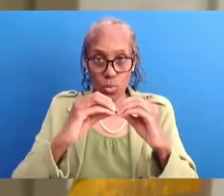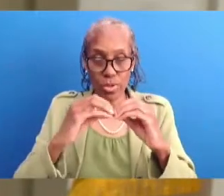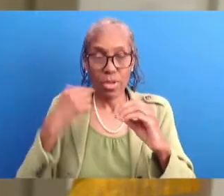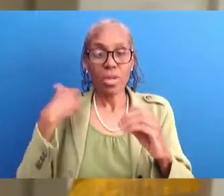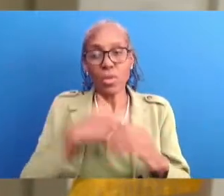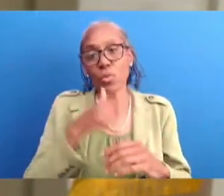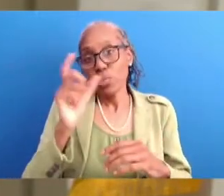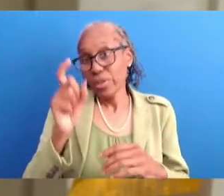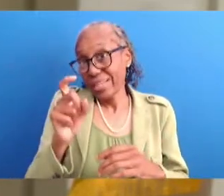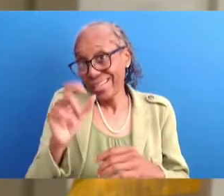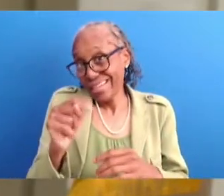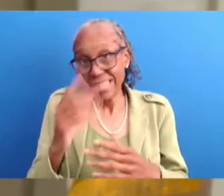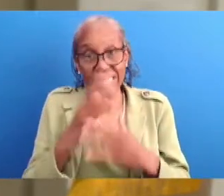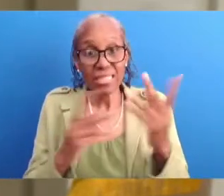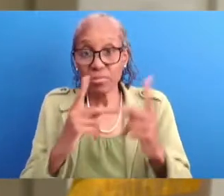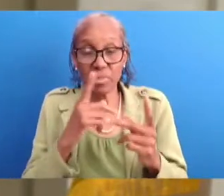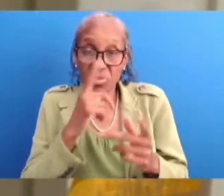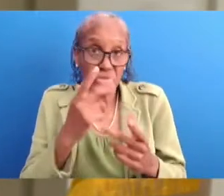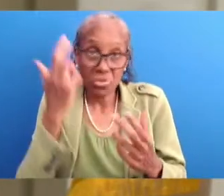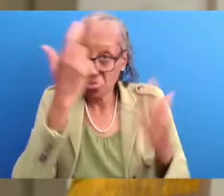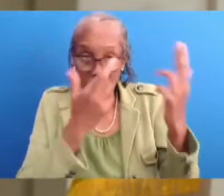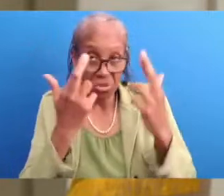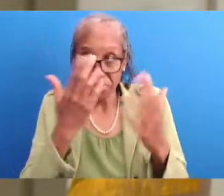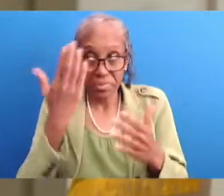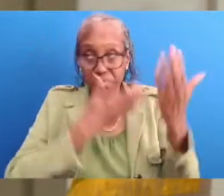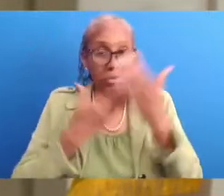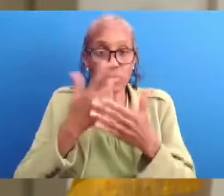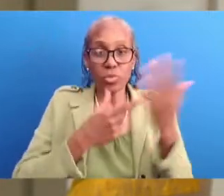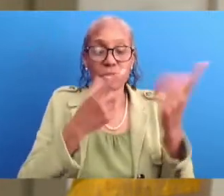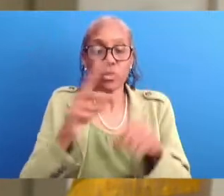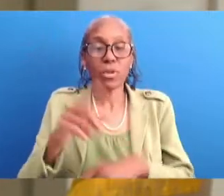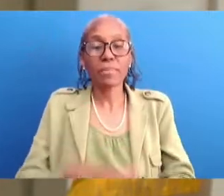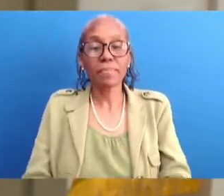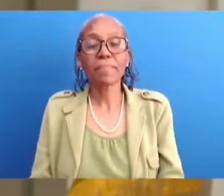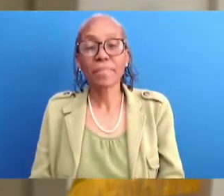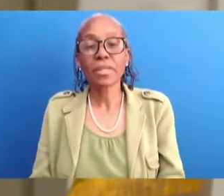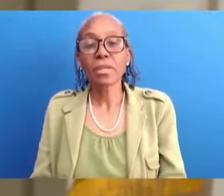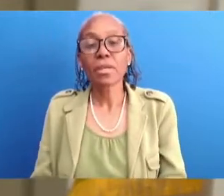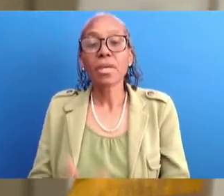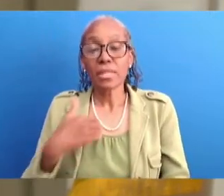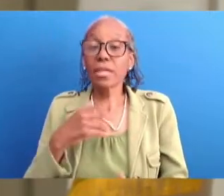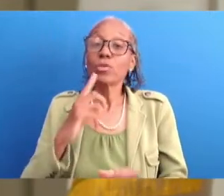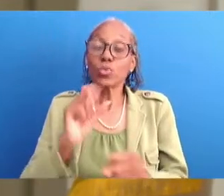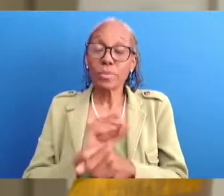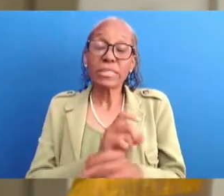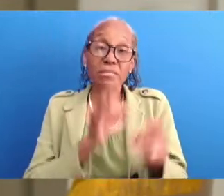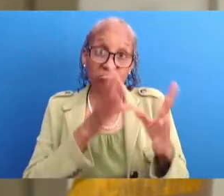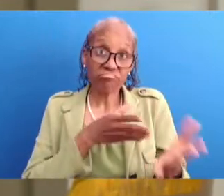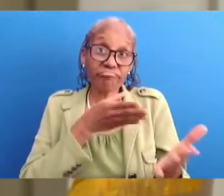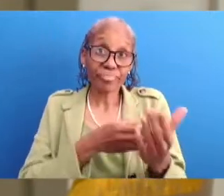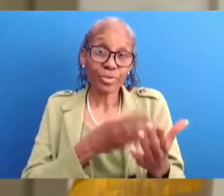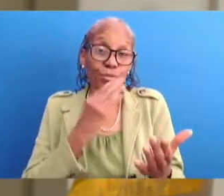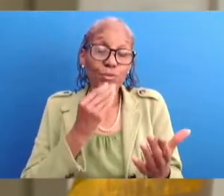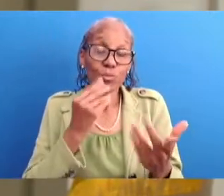HOPE YOU'RE OUT THERE SPEAKING